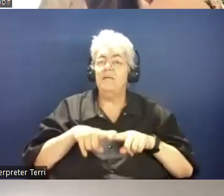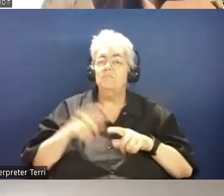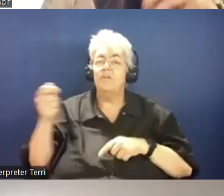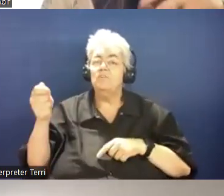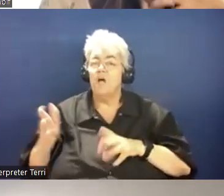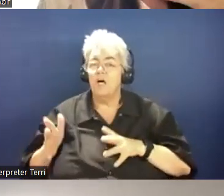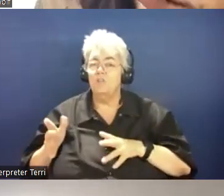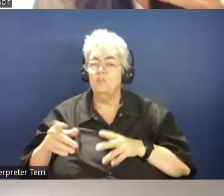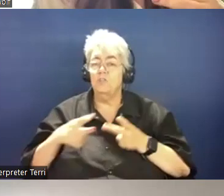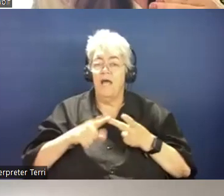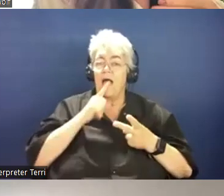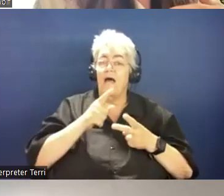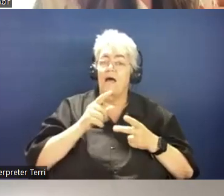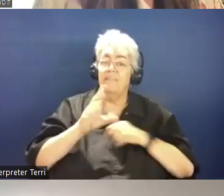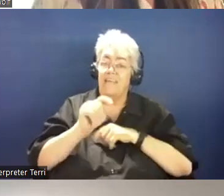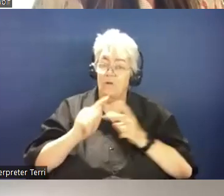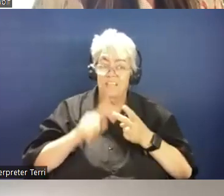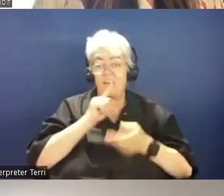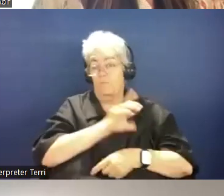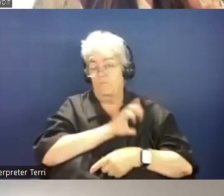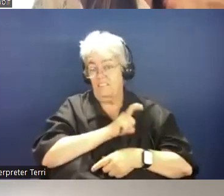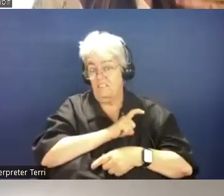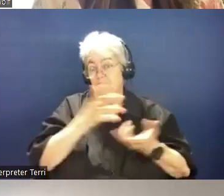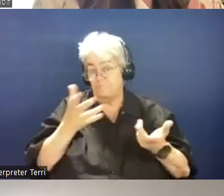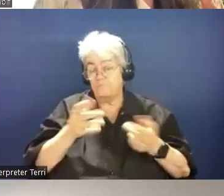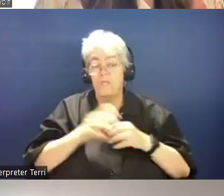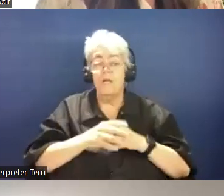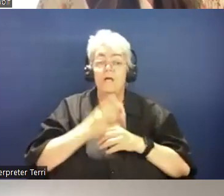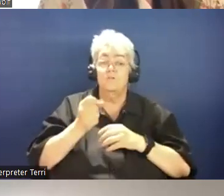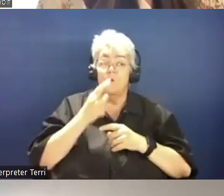district as well as law enforcement. So in order to strengthen ERPO,